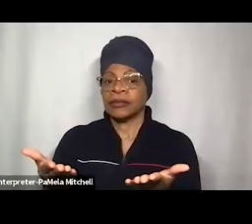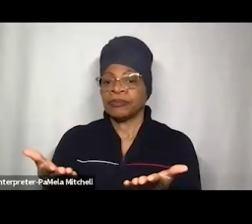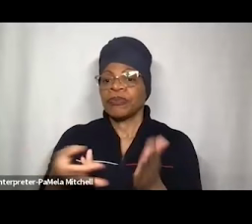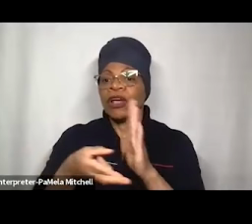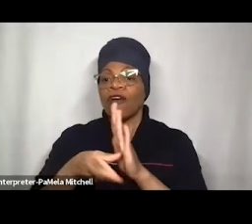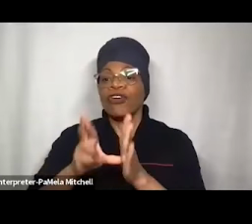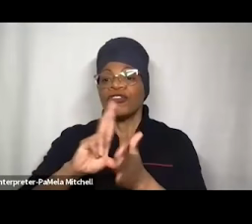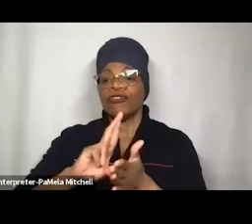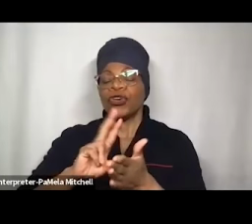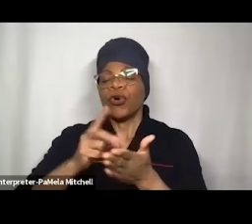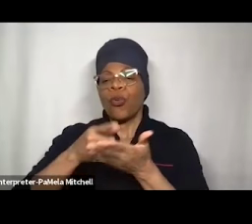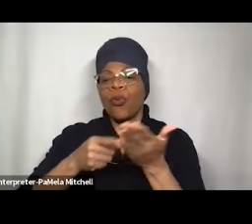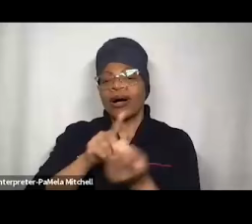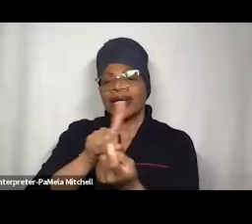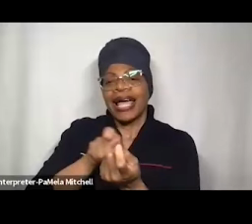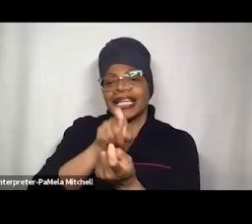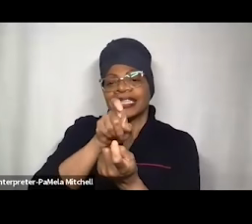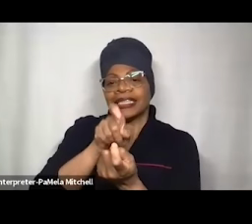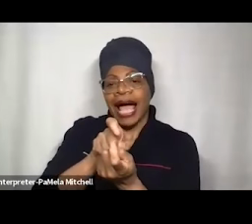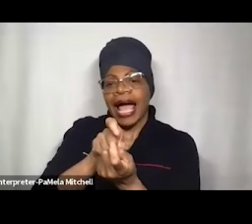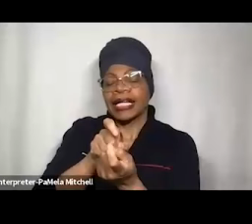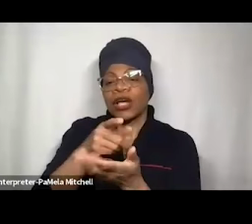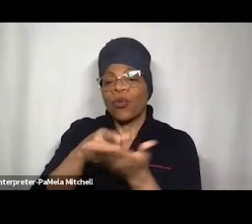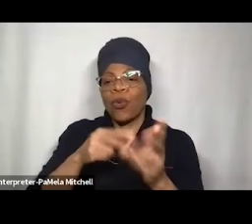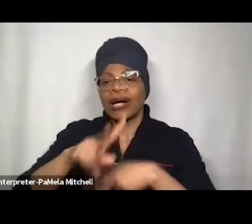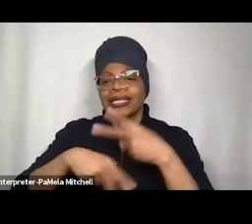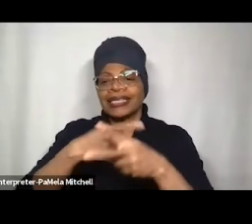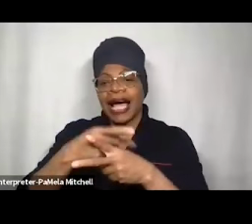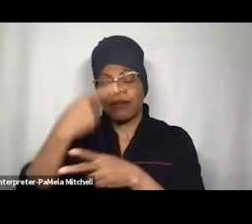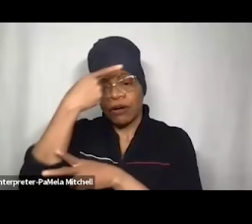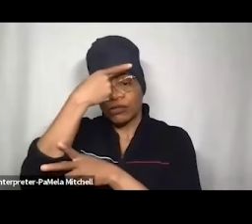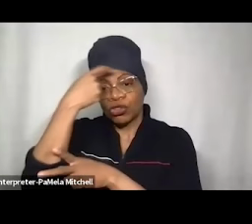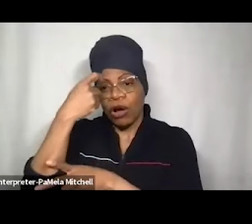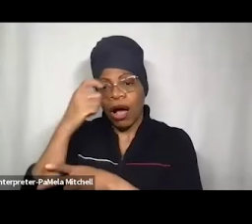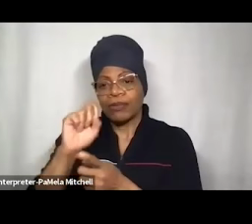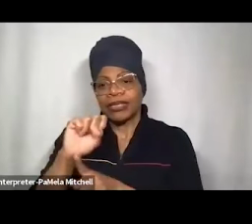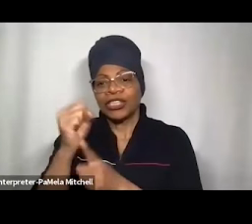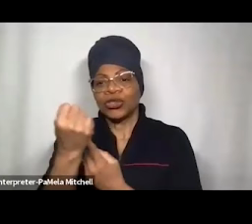of what exactly have been those type of trauma events that then have led to the symptoms